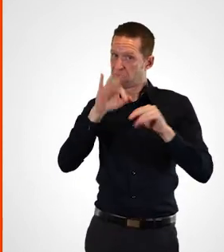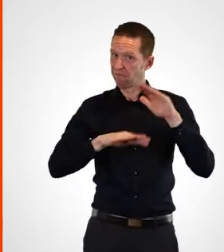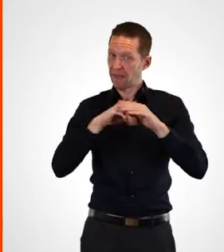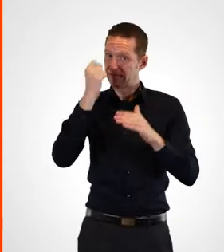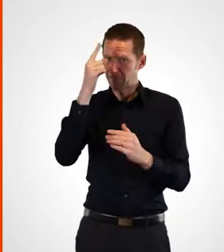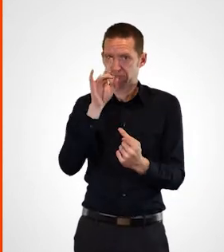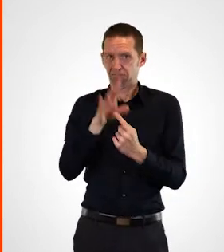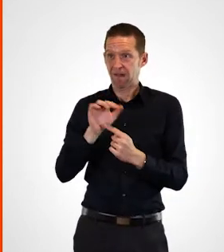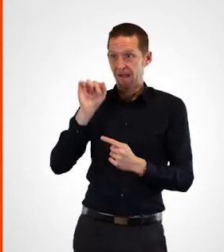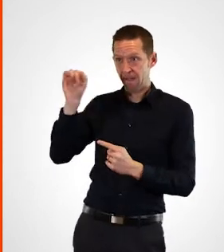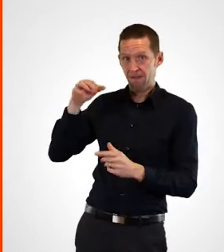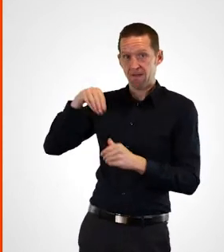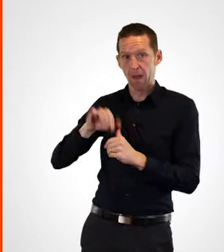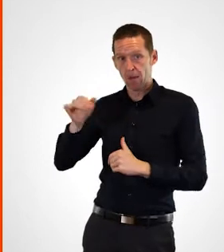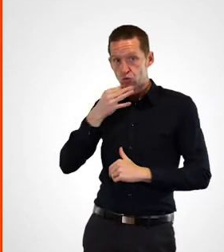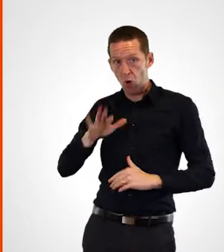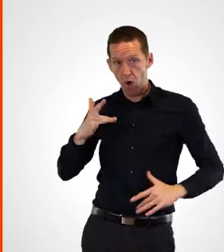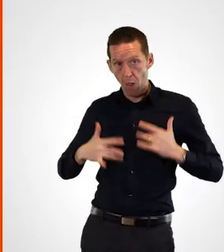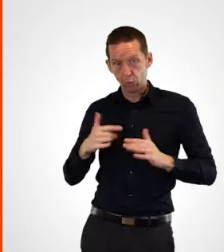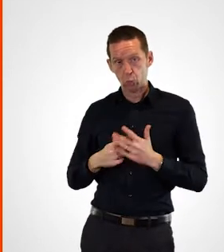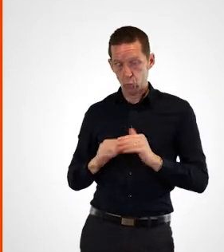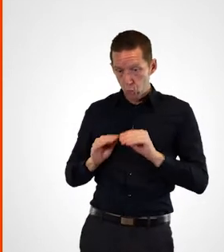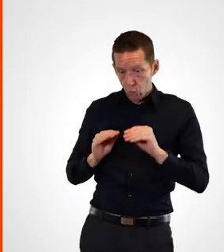the critical role they play in literacy development